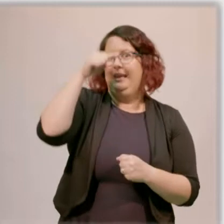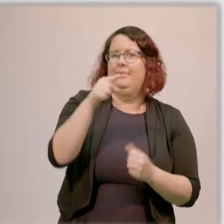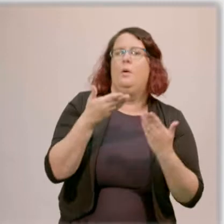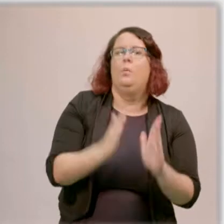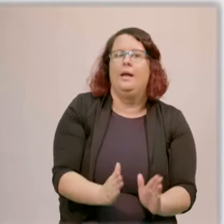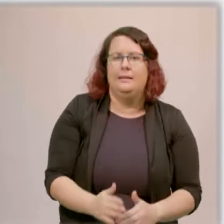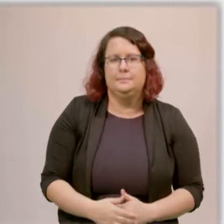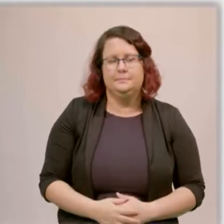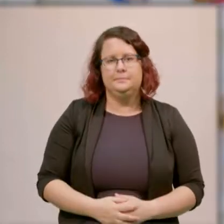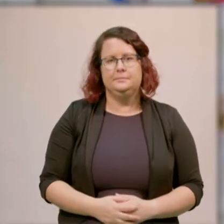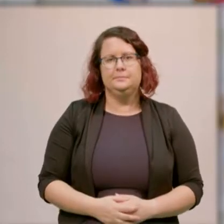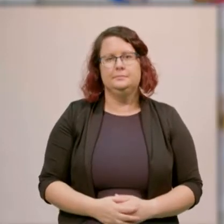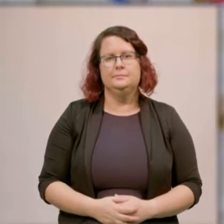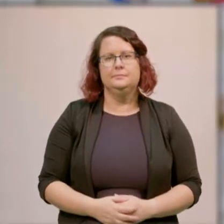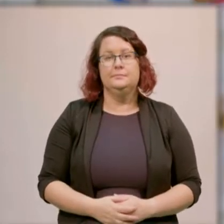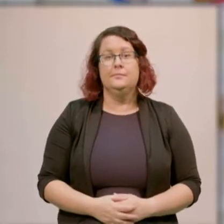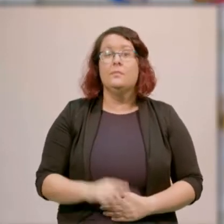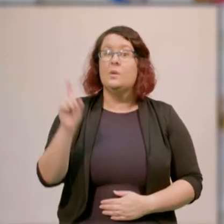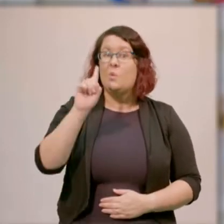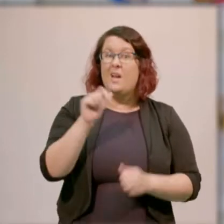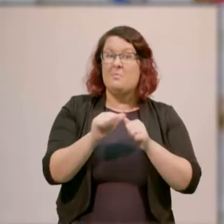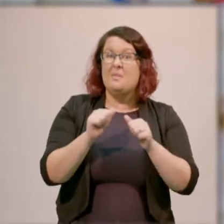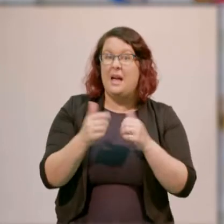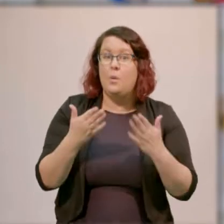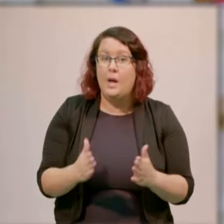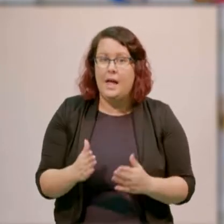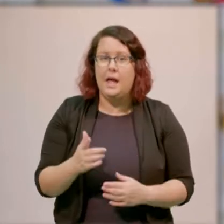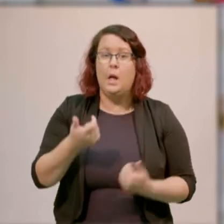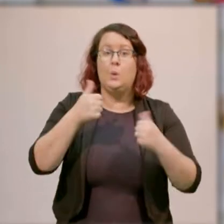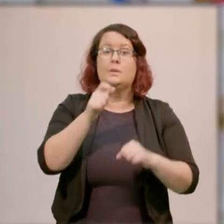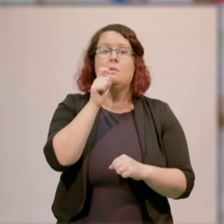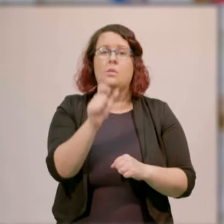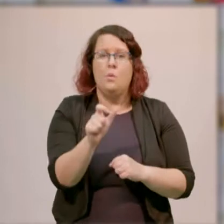One of the easiest ways to do this is to use the word 'because',